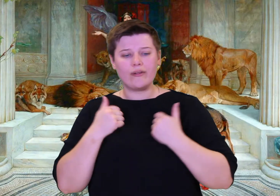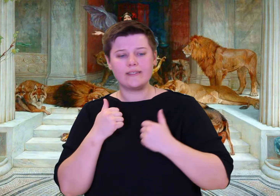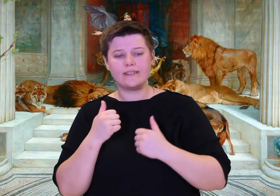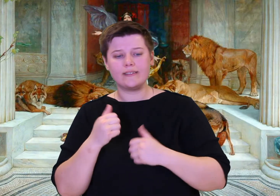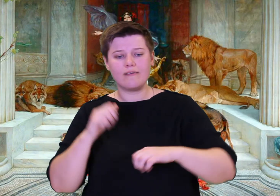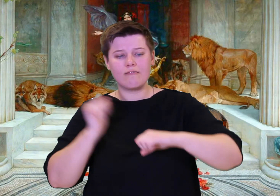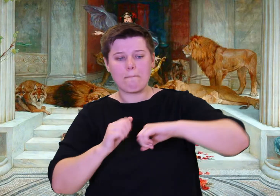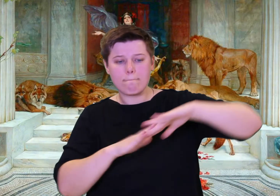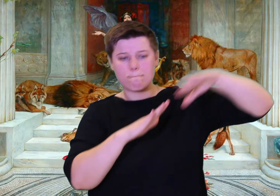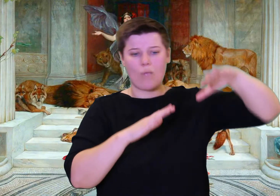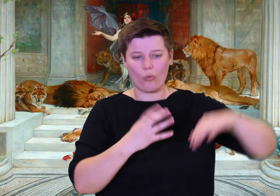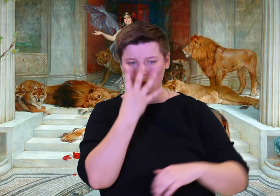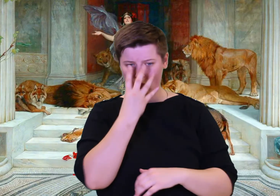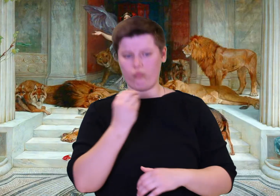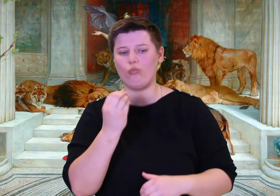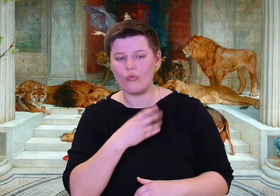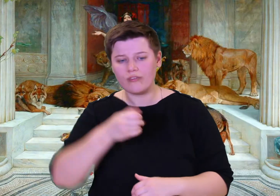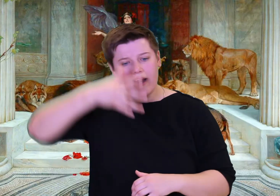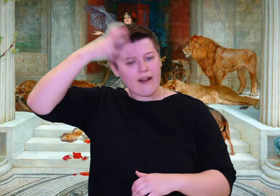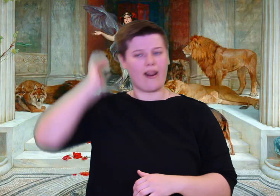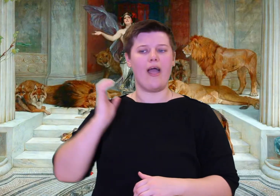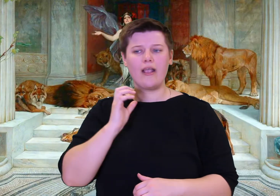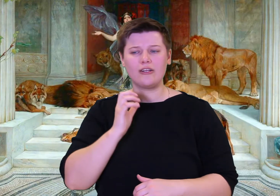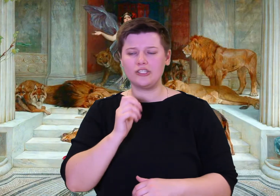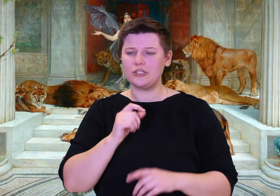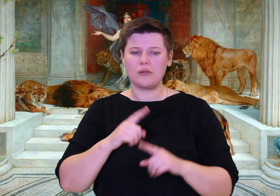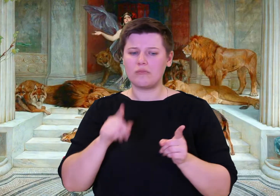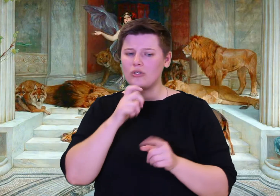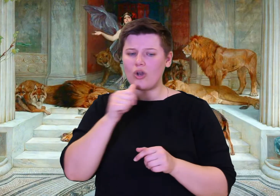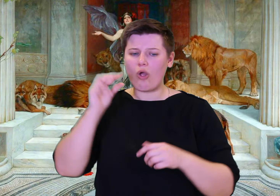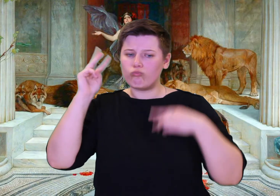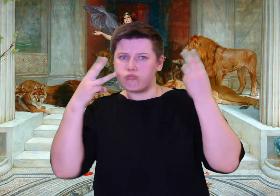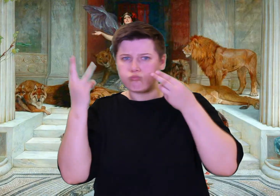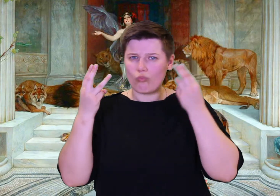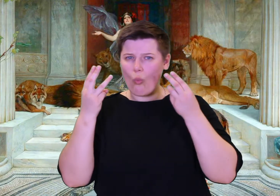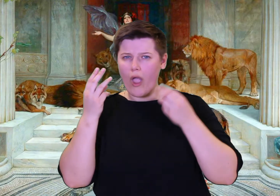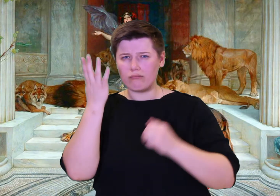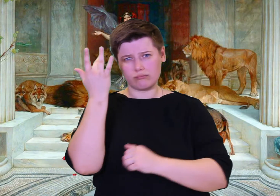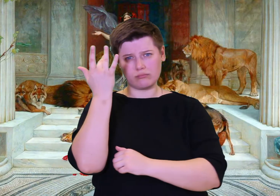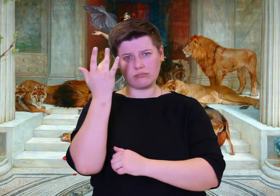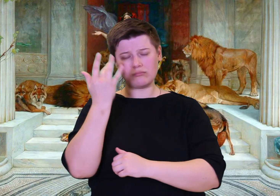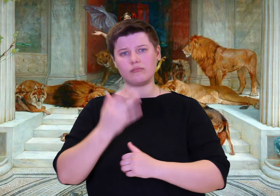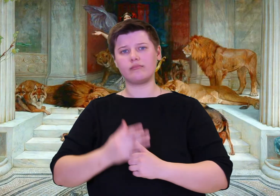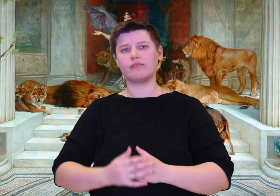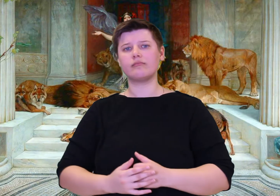mountain wolves and lions, which she tamed with drugs.